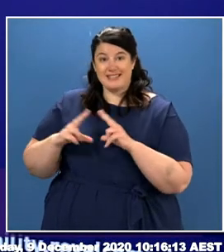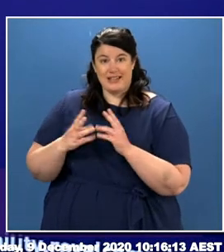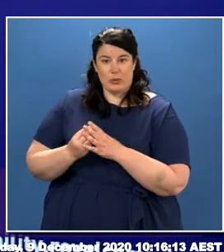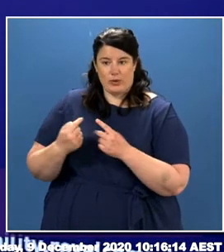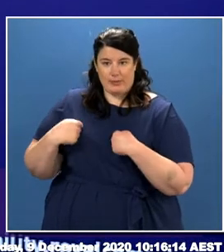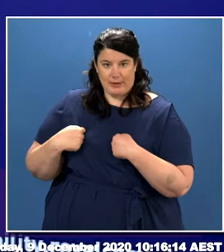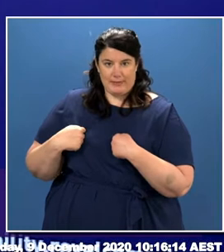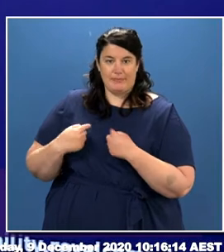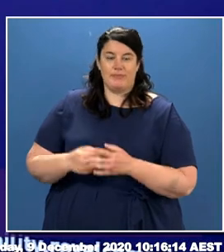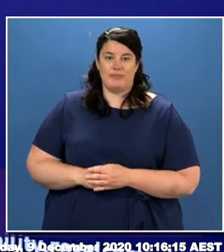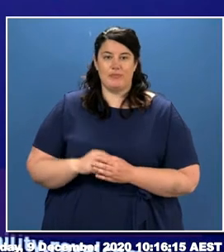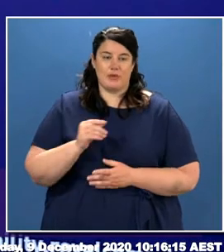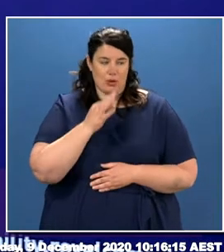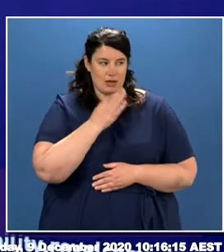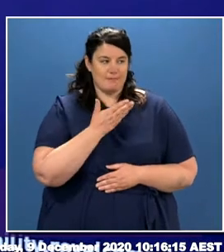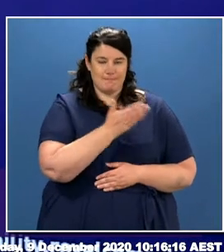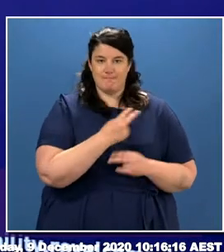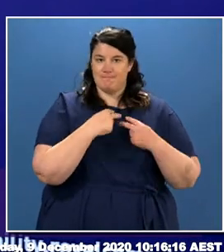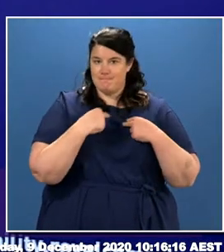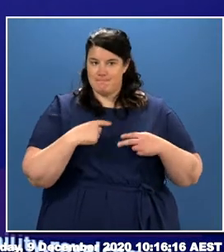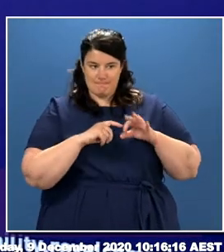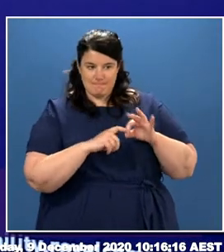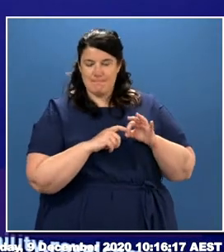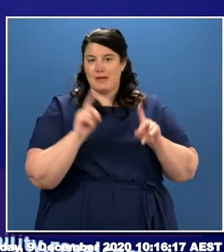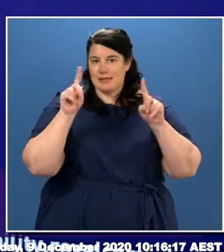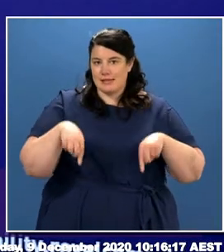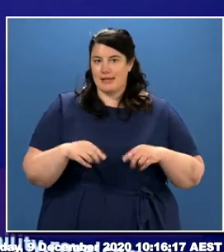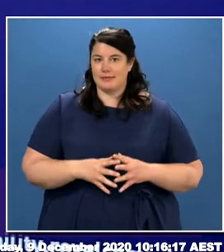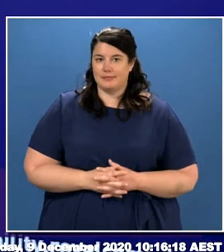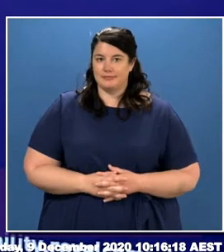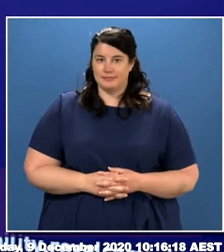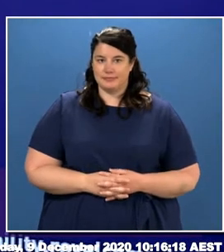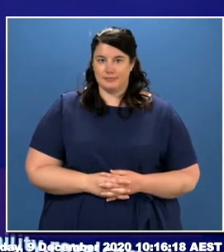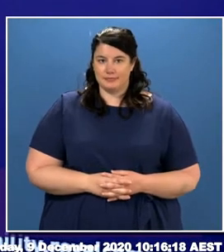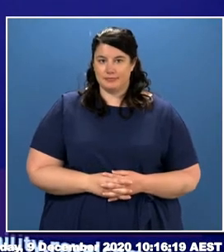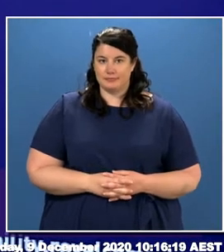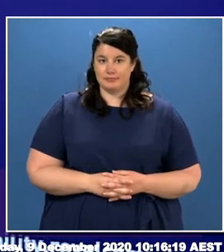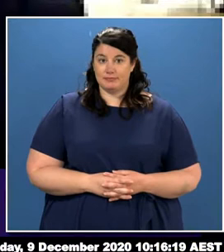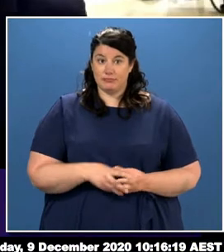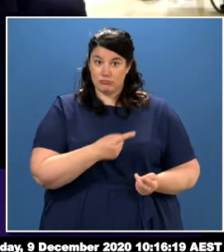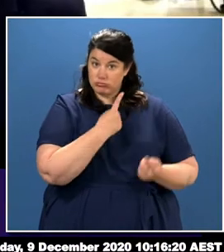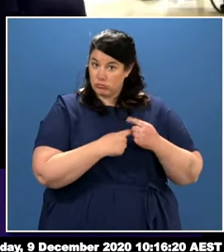So I will now ask Ms Zerner to ask you some questions. Mr Collins, can you tell the Commission your full name.